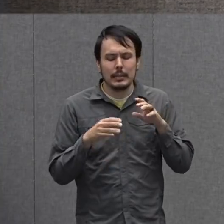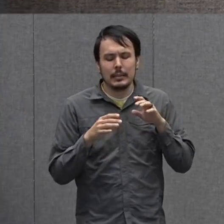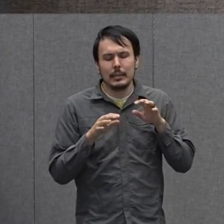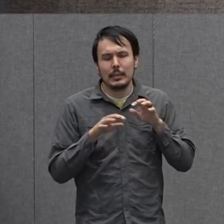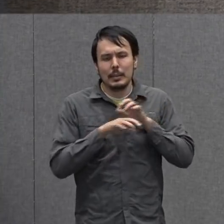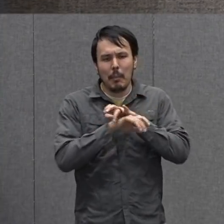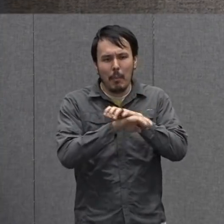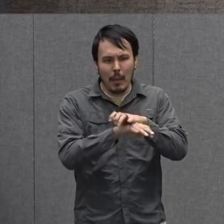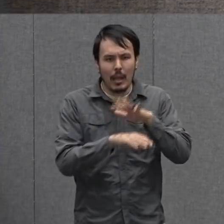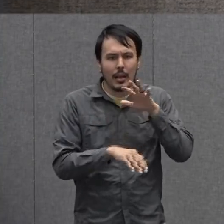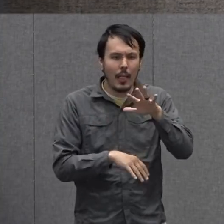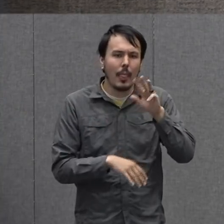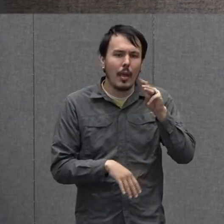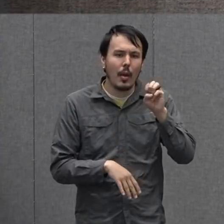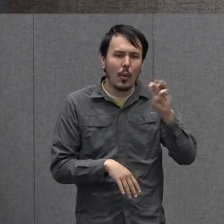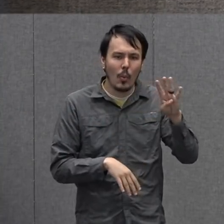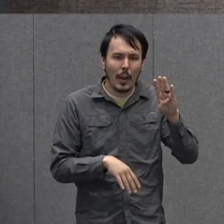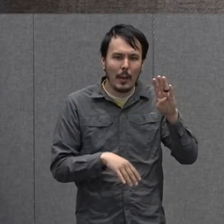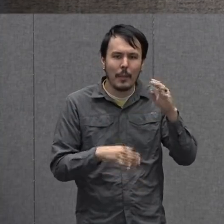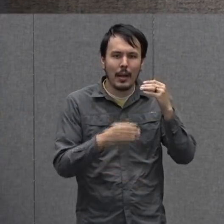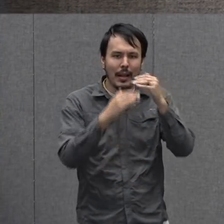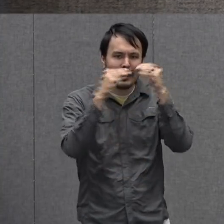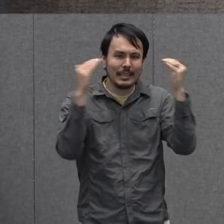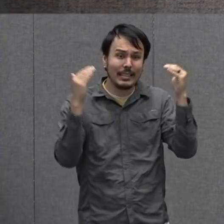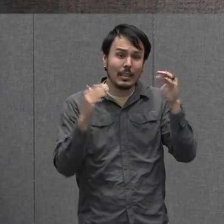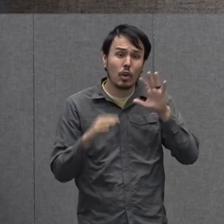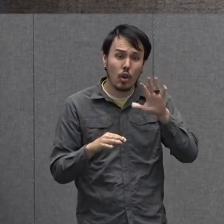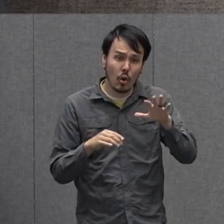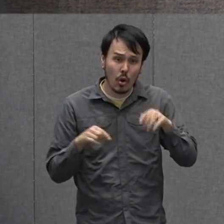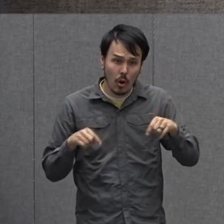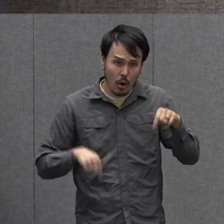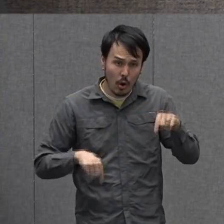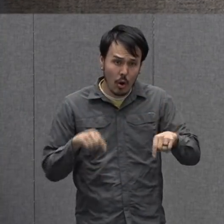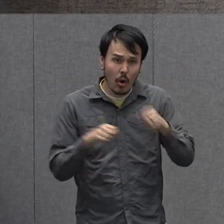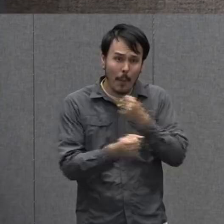Her bones were as creaky as floorboards at midnight.